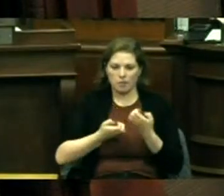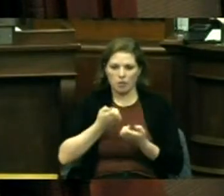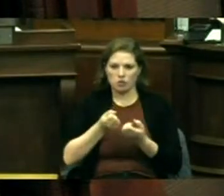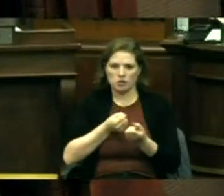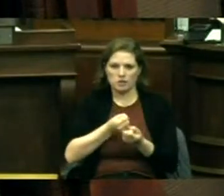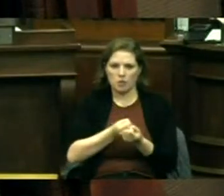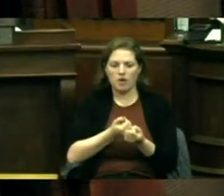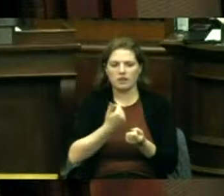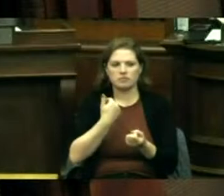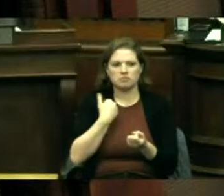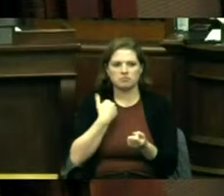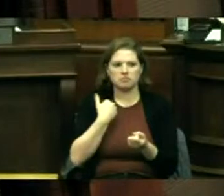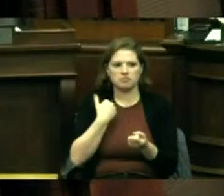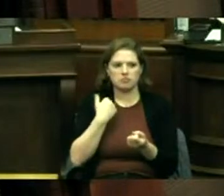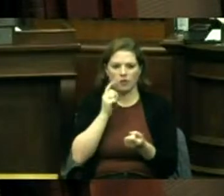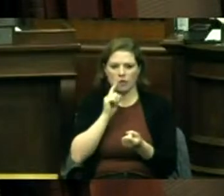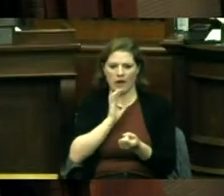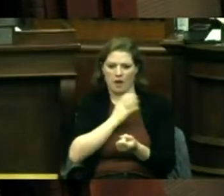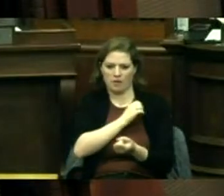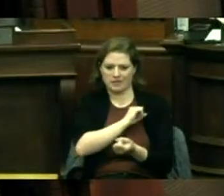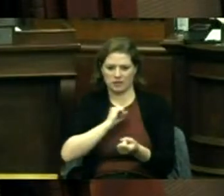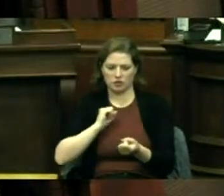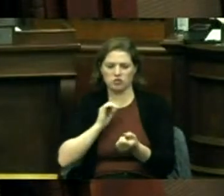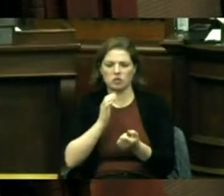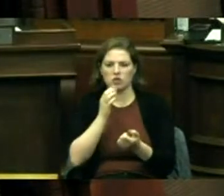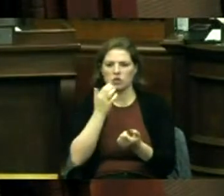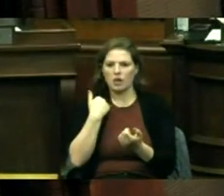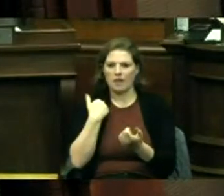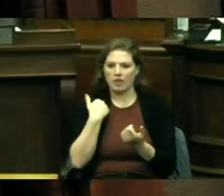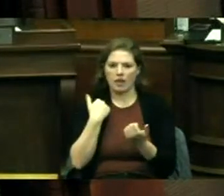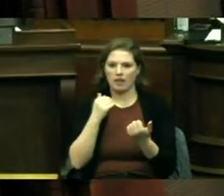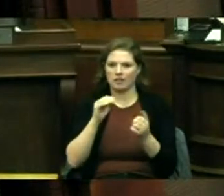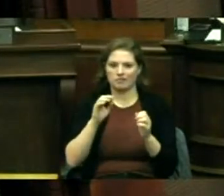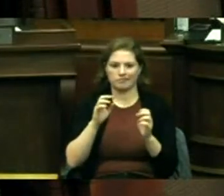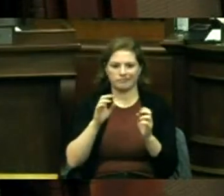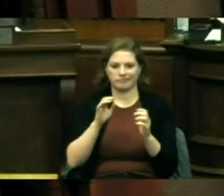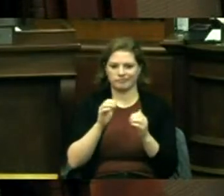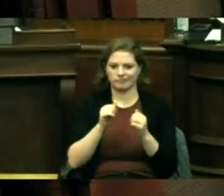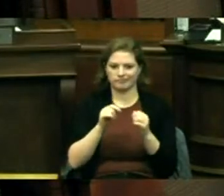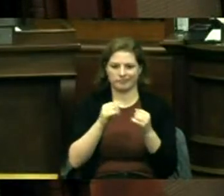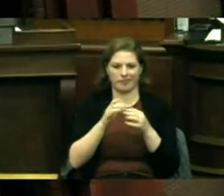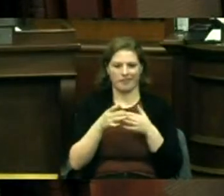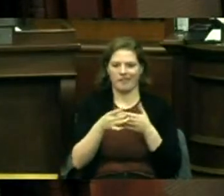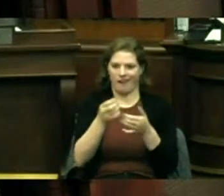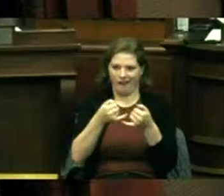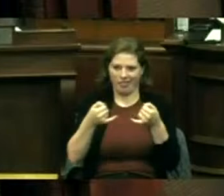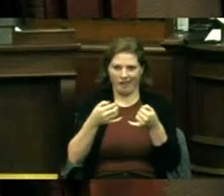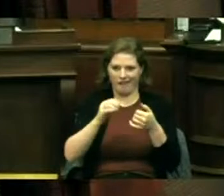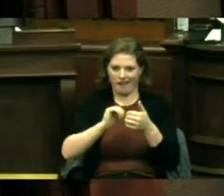have money that we want to spend on social emotional supports,